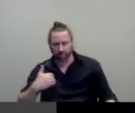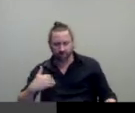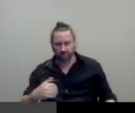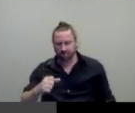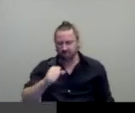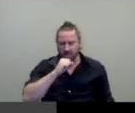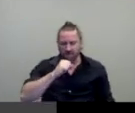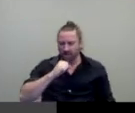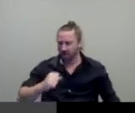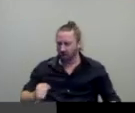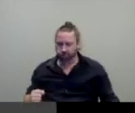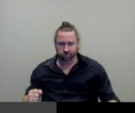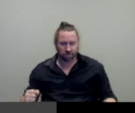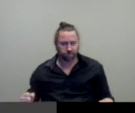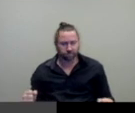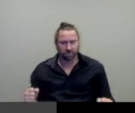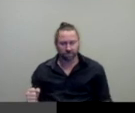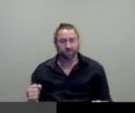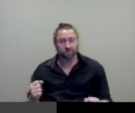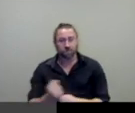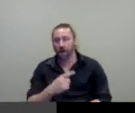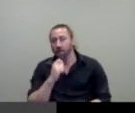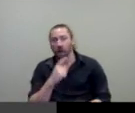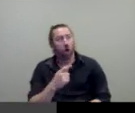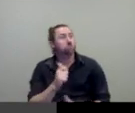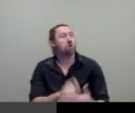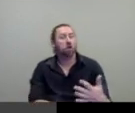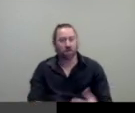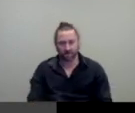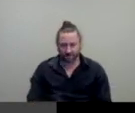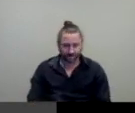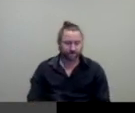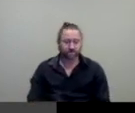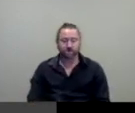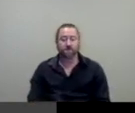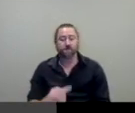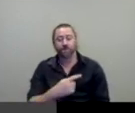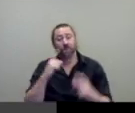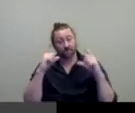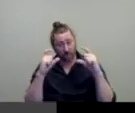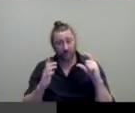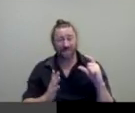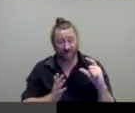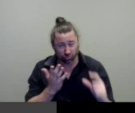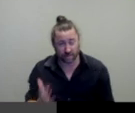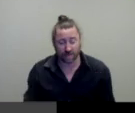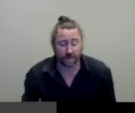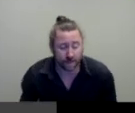in order to counter that perception for prince this photograph is interesting